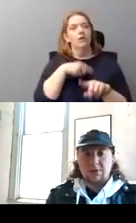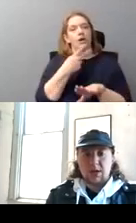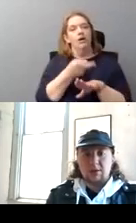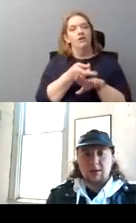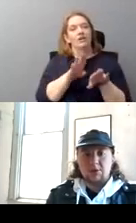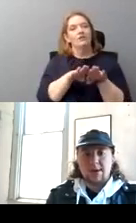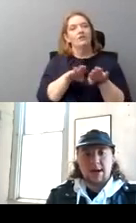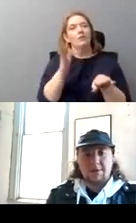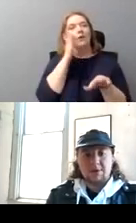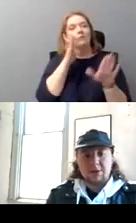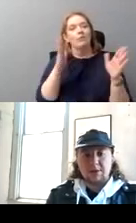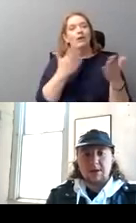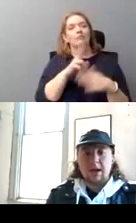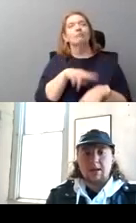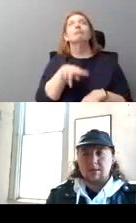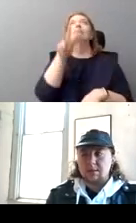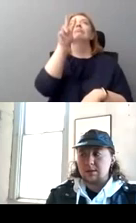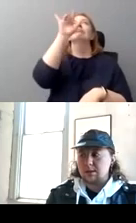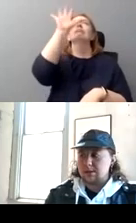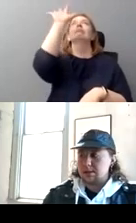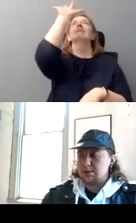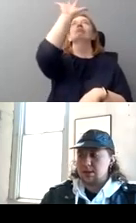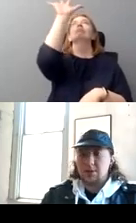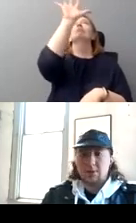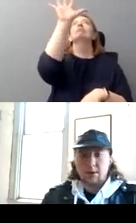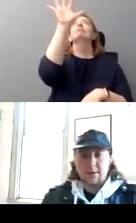staring at the green abstraction that is the ceiling you see before him.